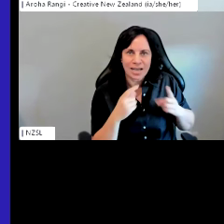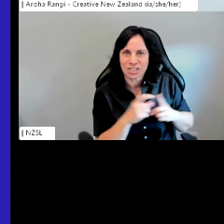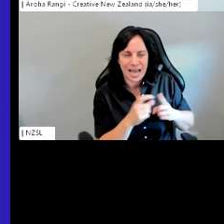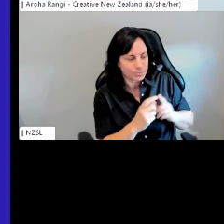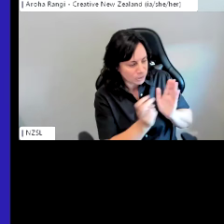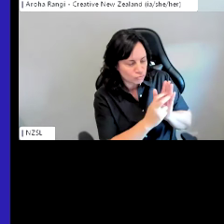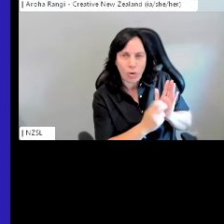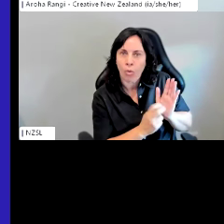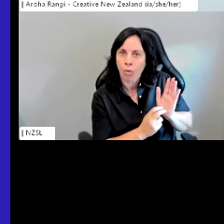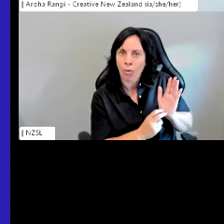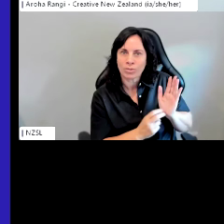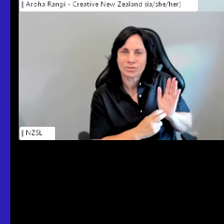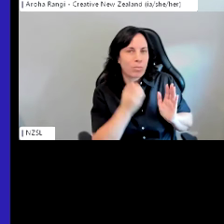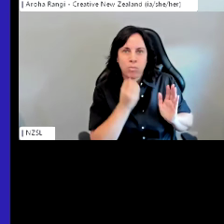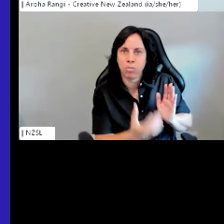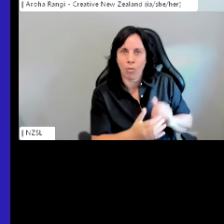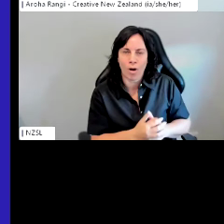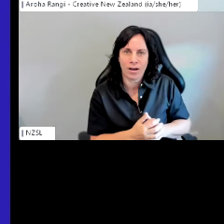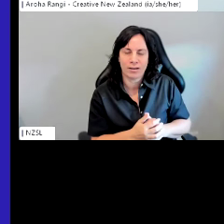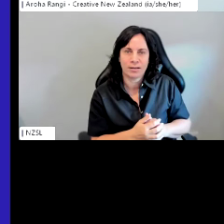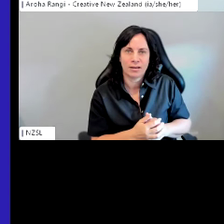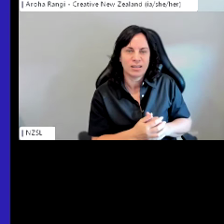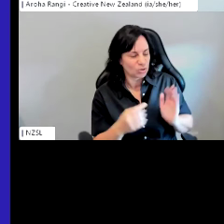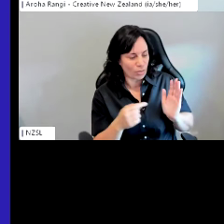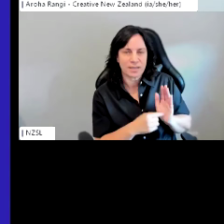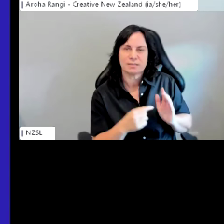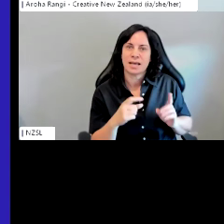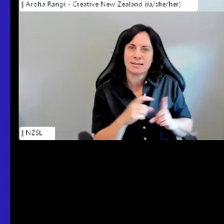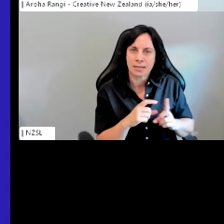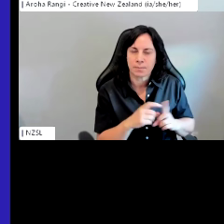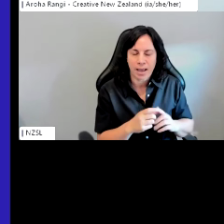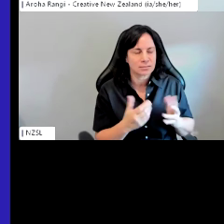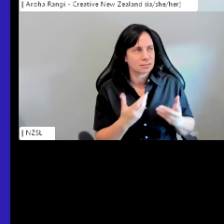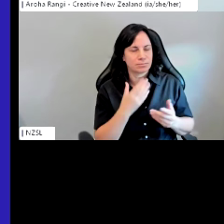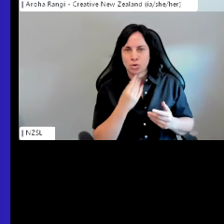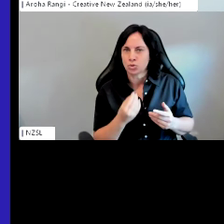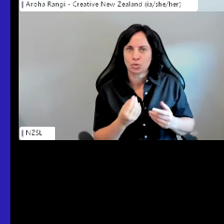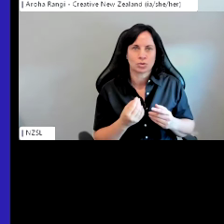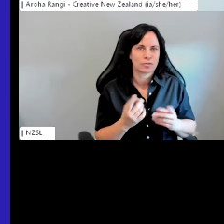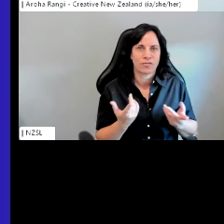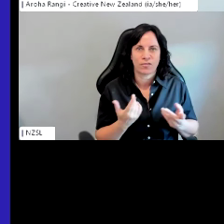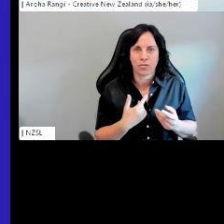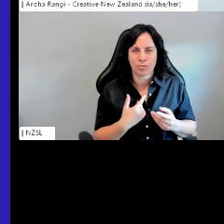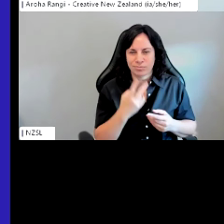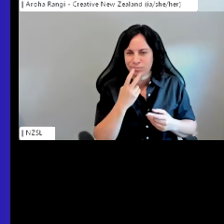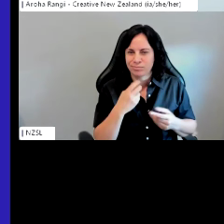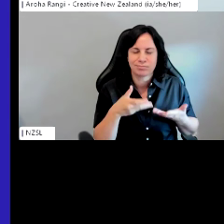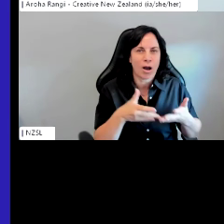we're using those databases for really quite dull um and quite old-fashioned communications. I'm